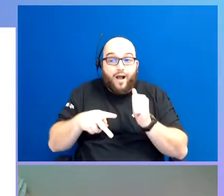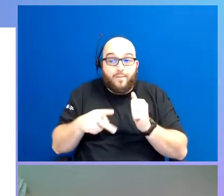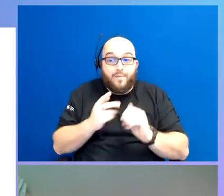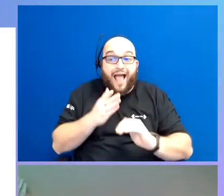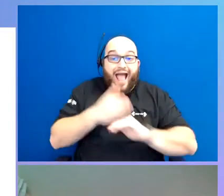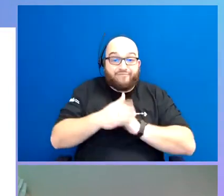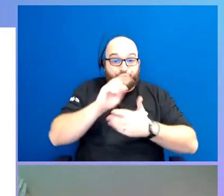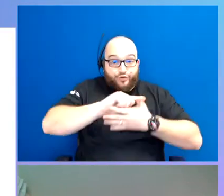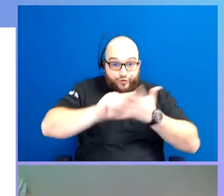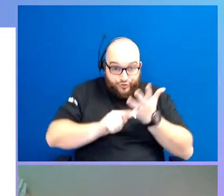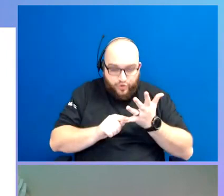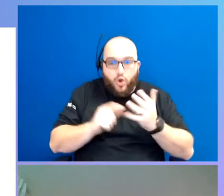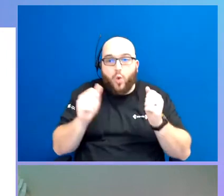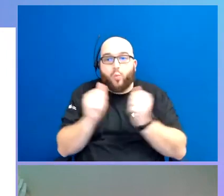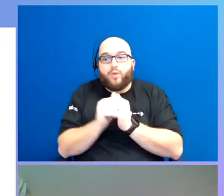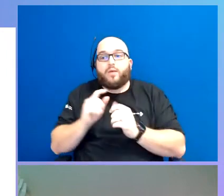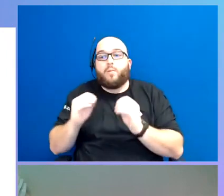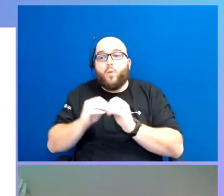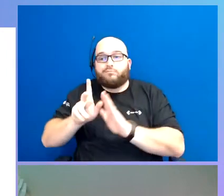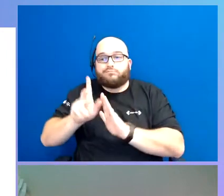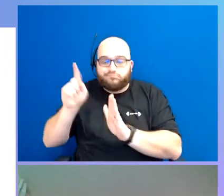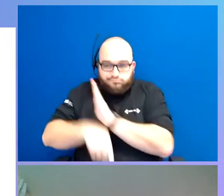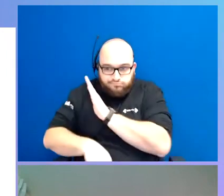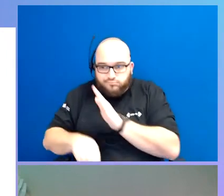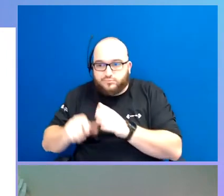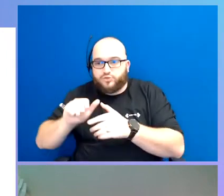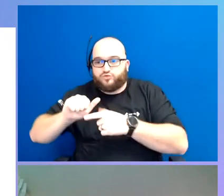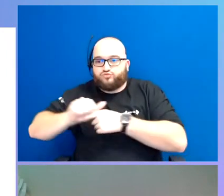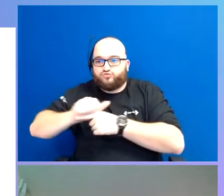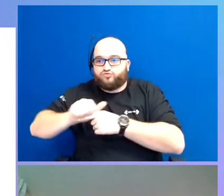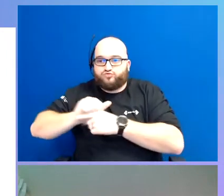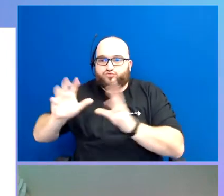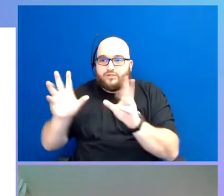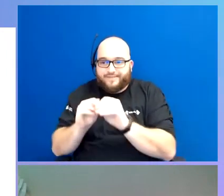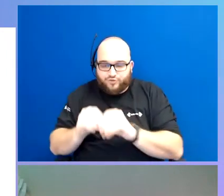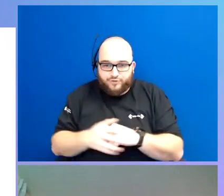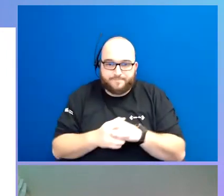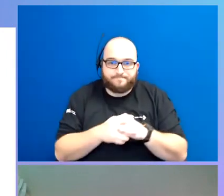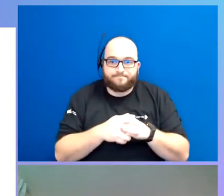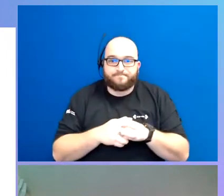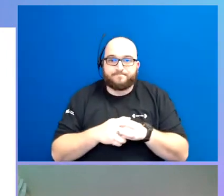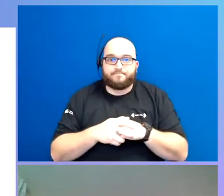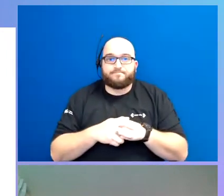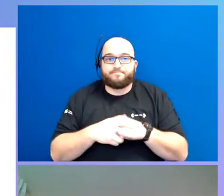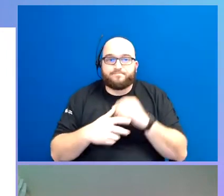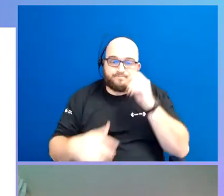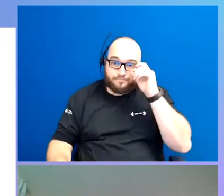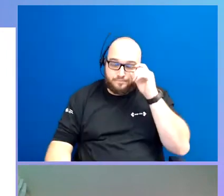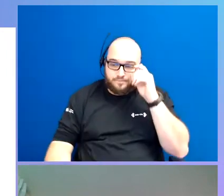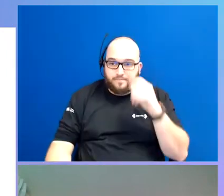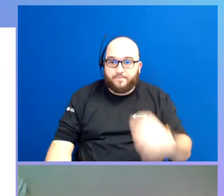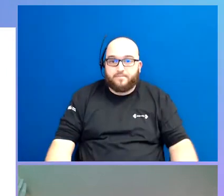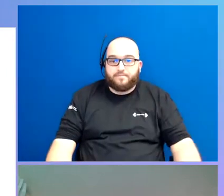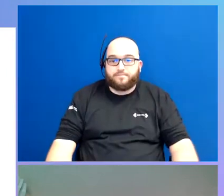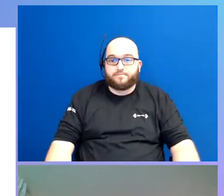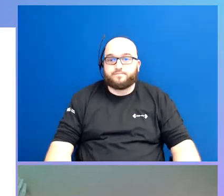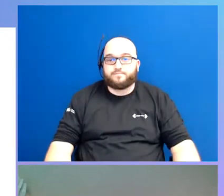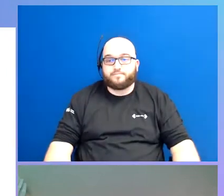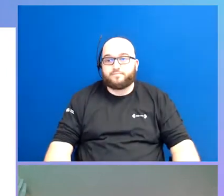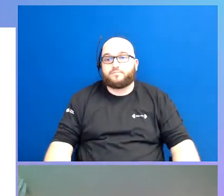So the next components of our